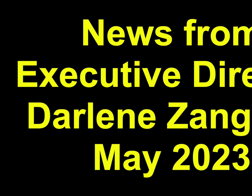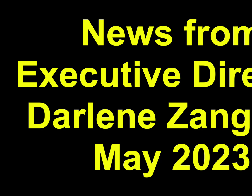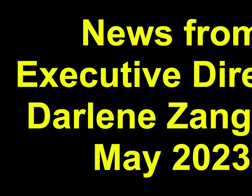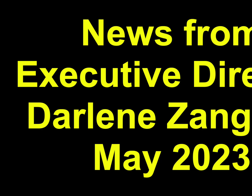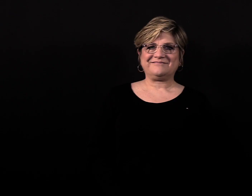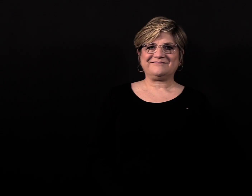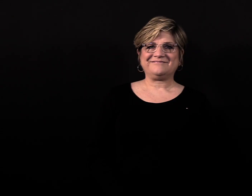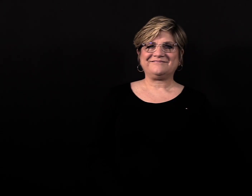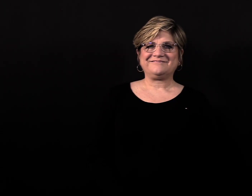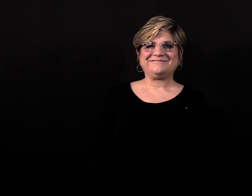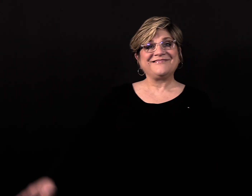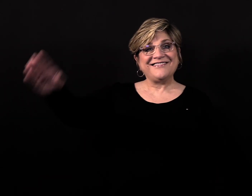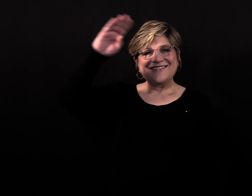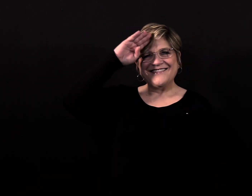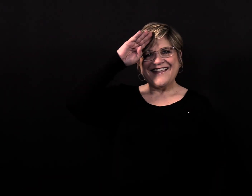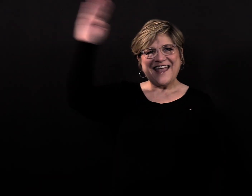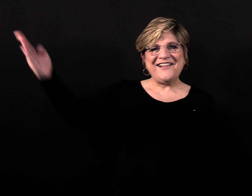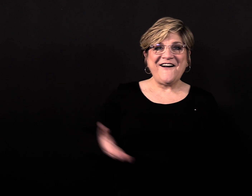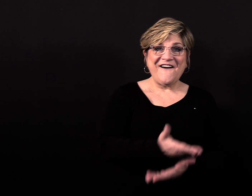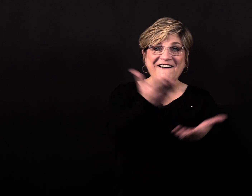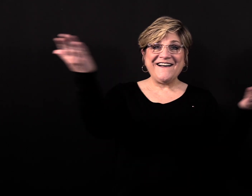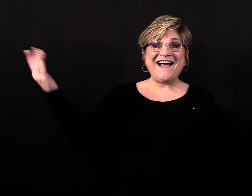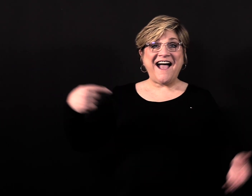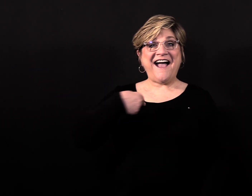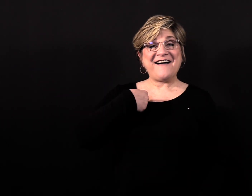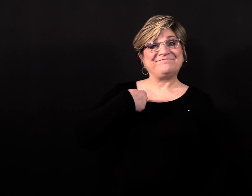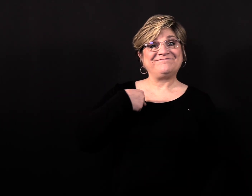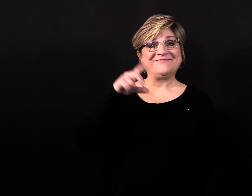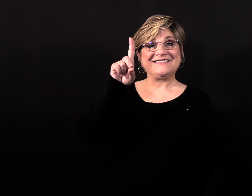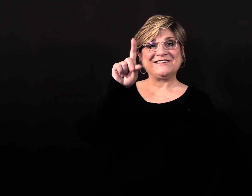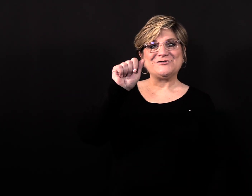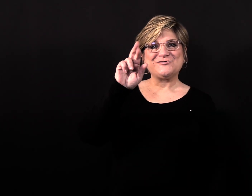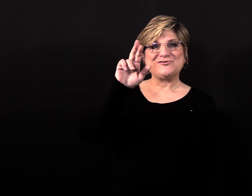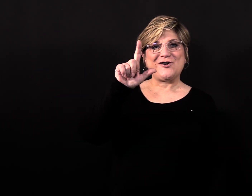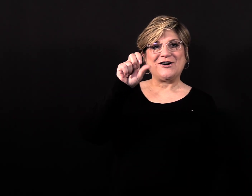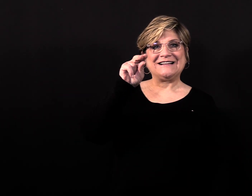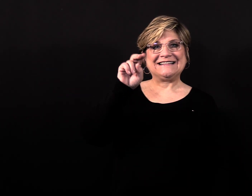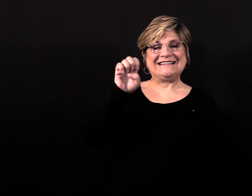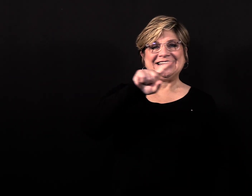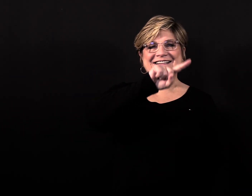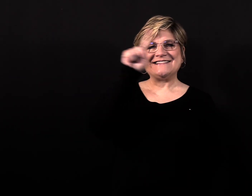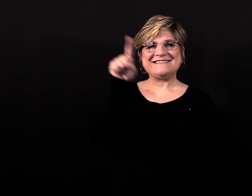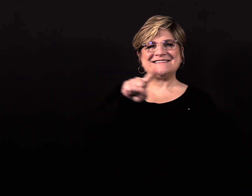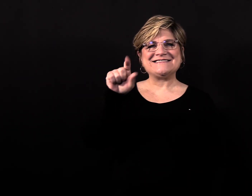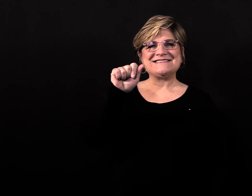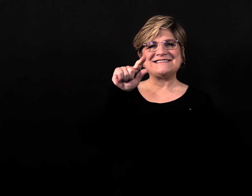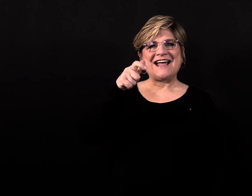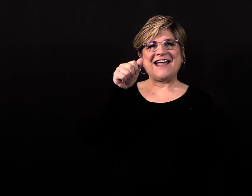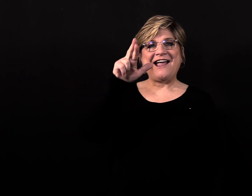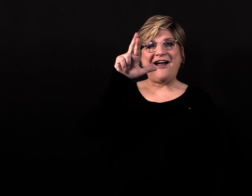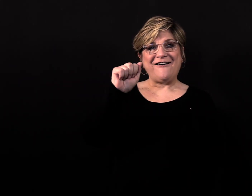Hello everyone! I’m Darlene Zangara